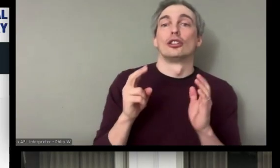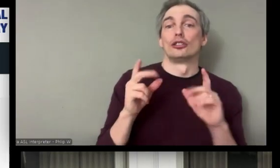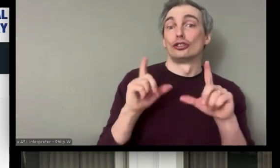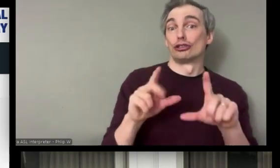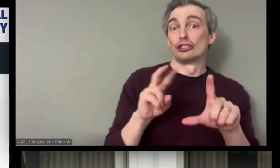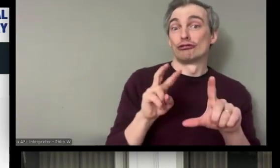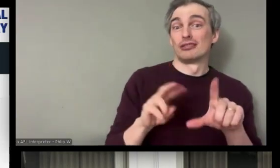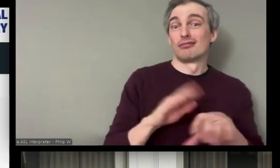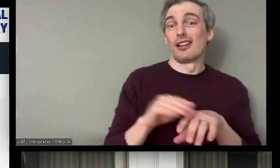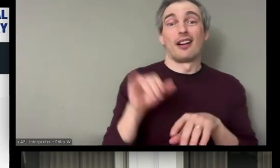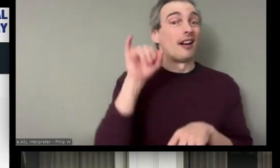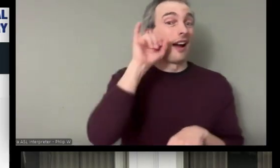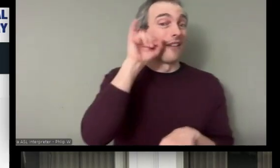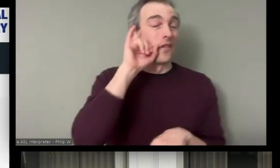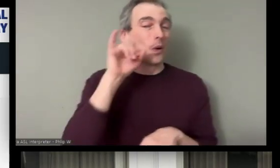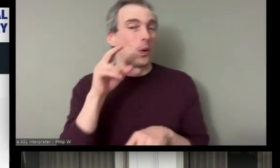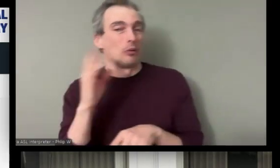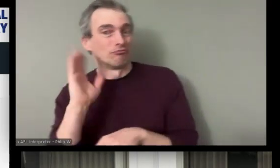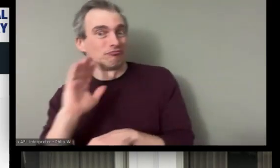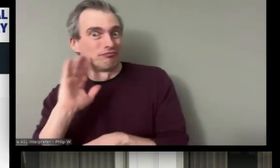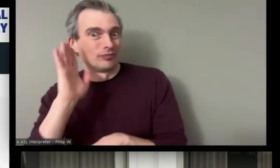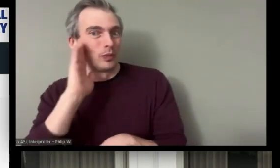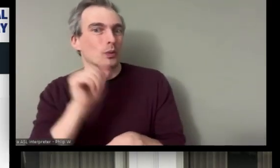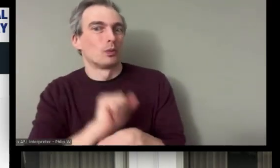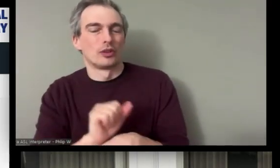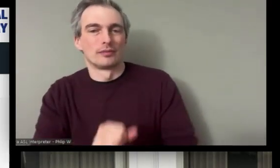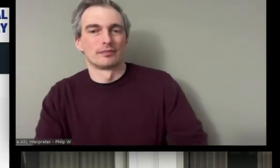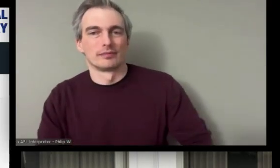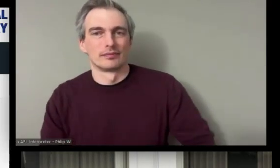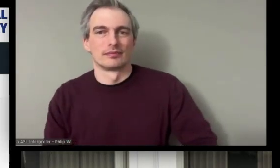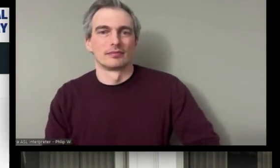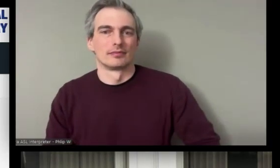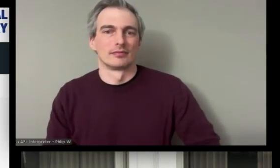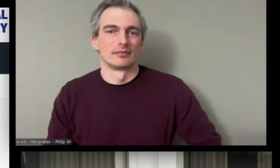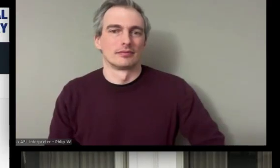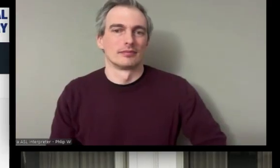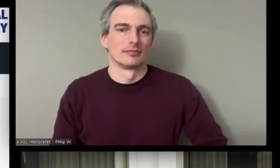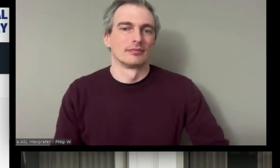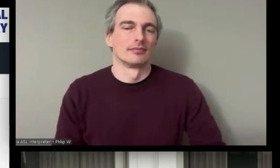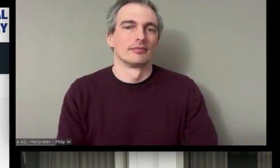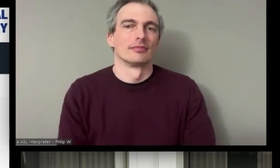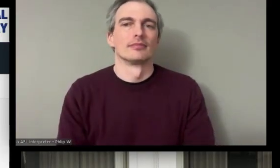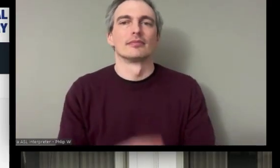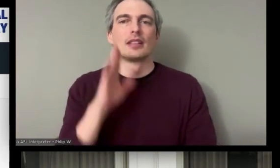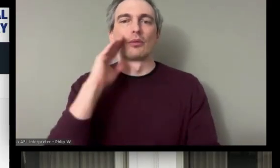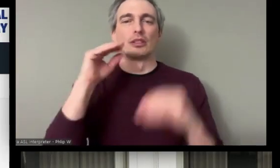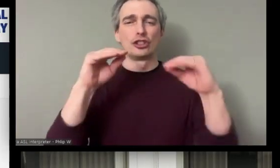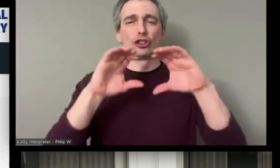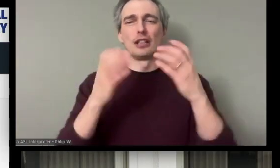I used to teach classes, you know... Different fortune 500 companies. And I would be like... All right, everyone. Turn on your screen reader.